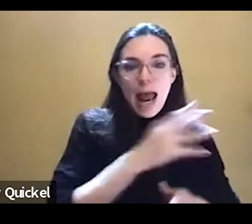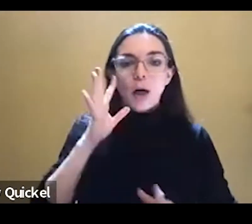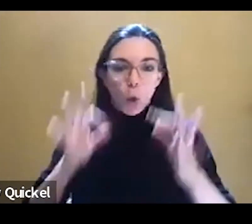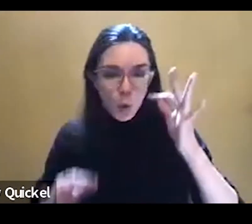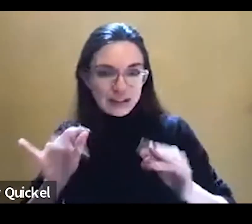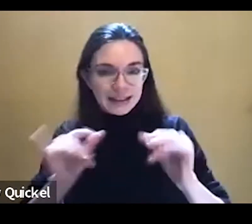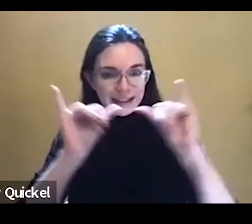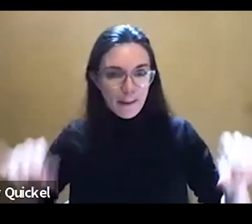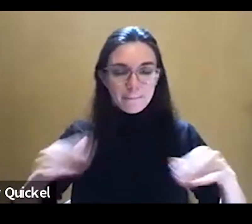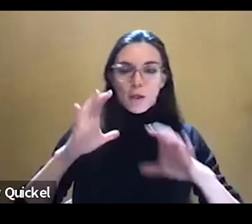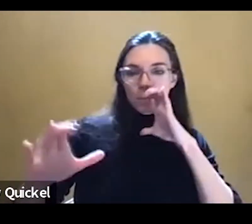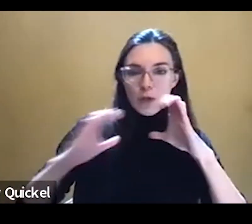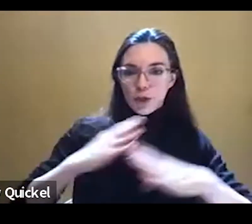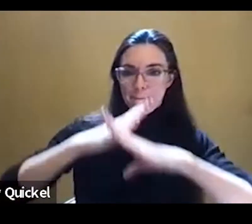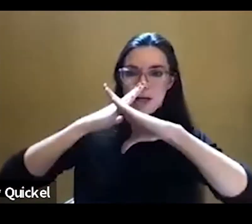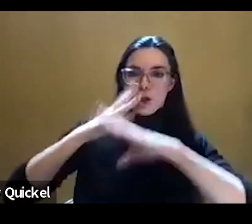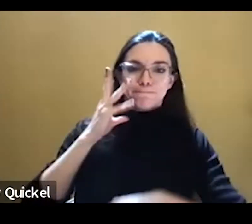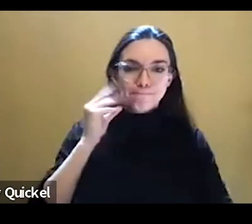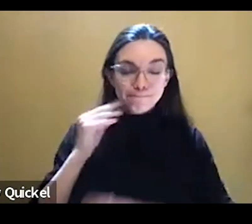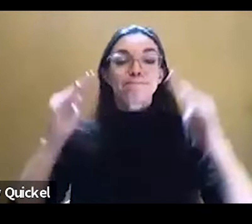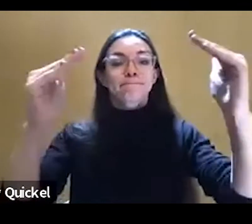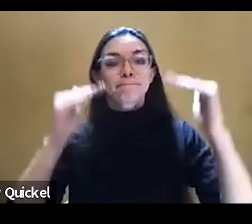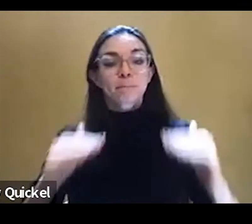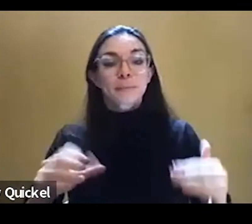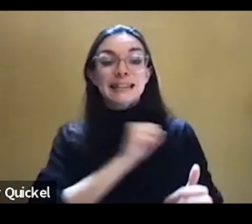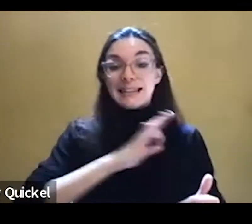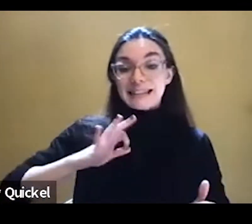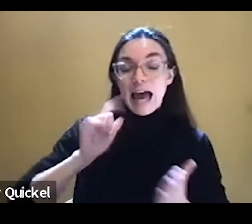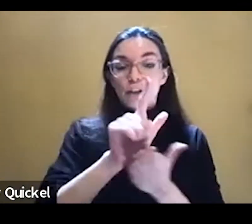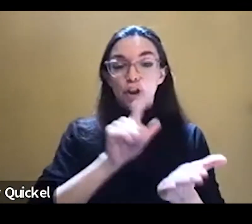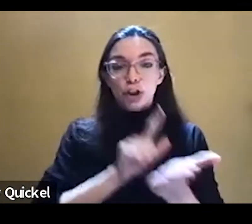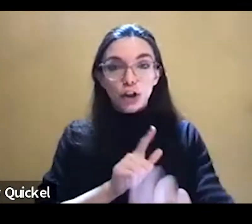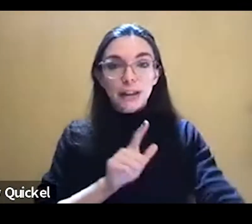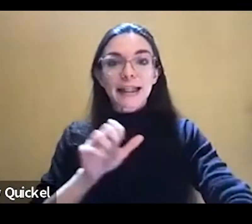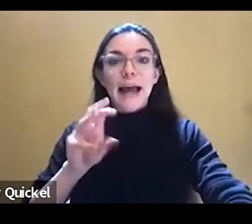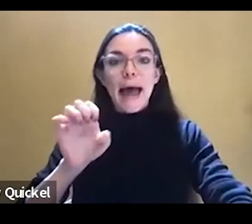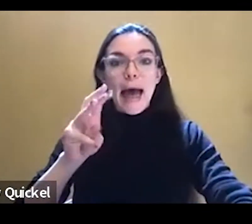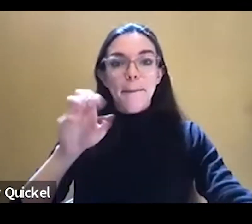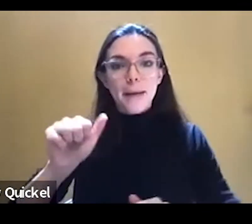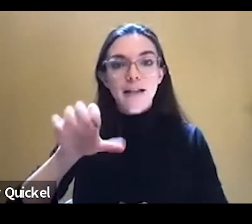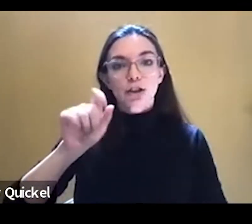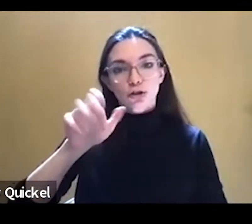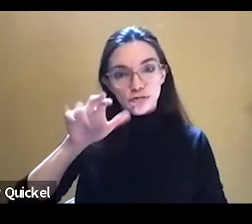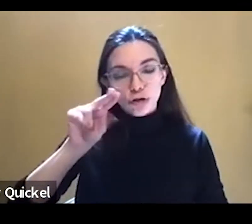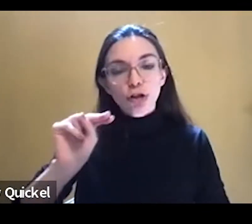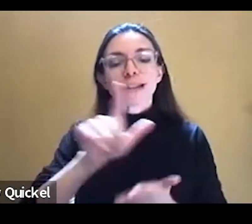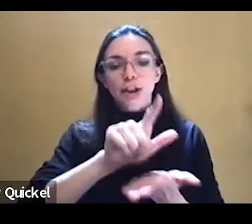systems. My staff attorney Emma Stern worked with Michael, Noorjahan, and other